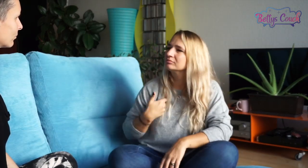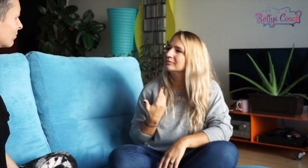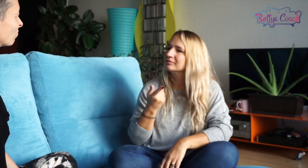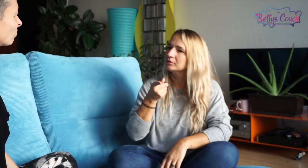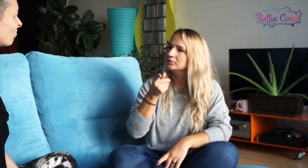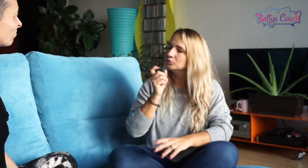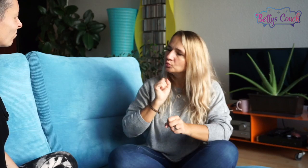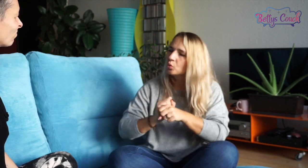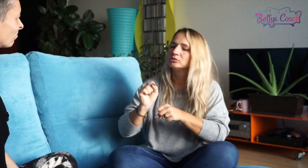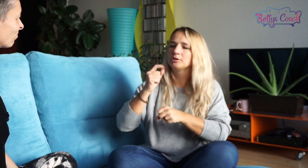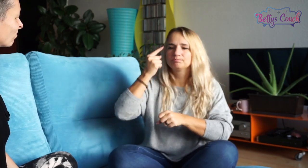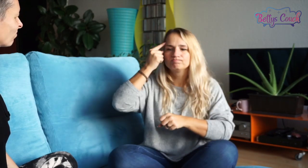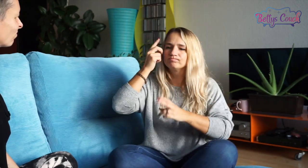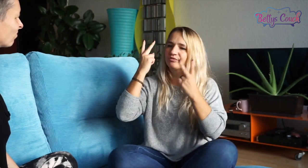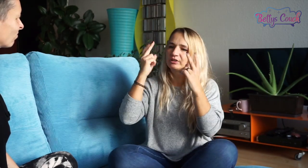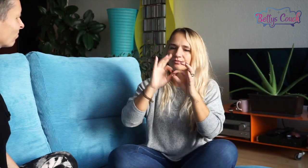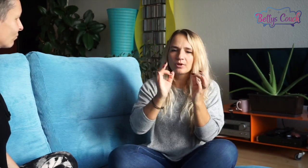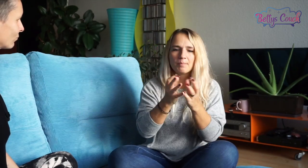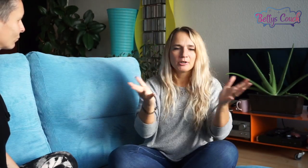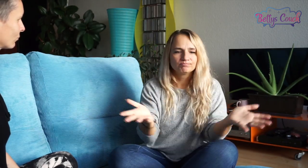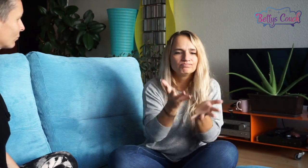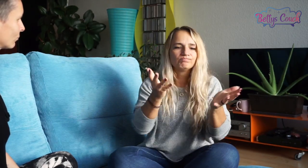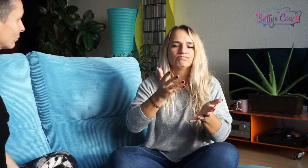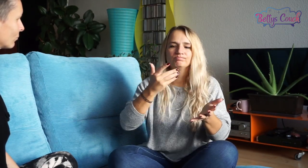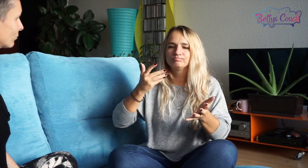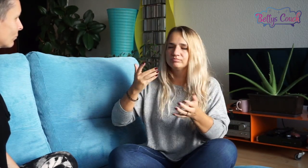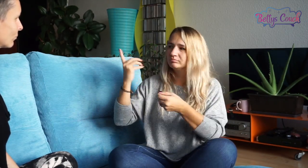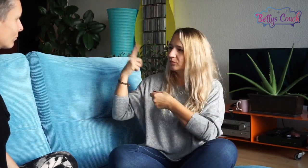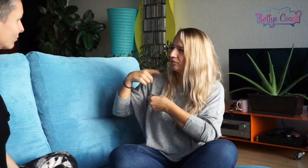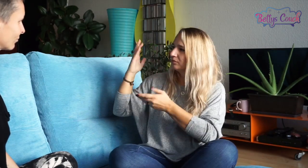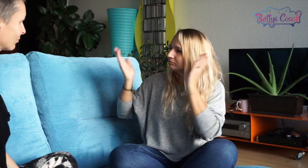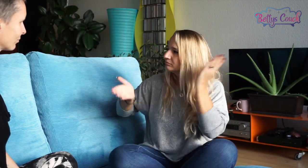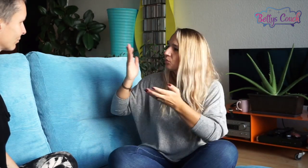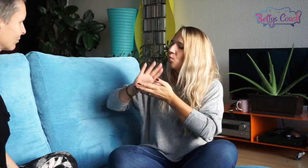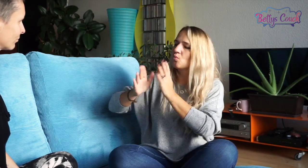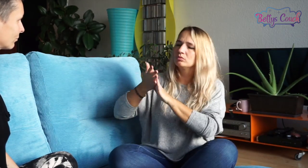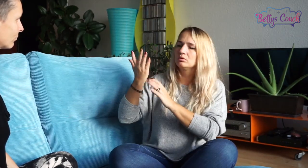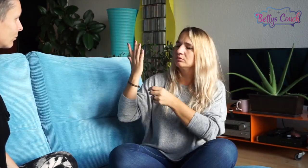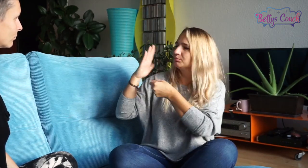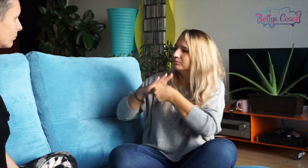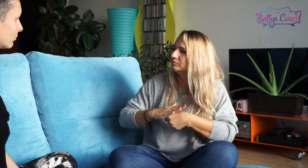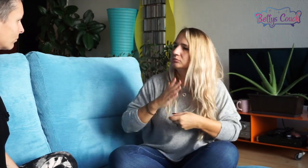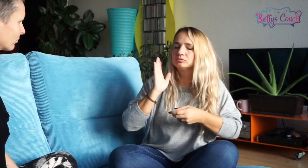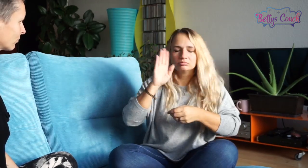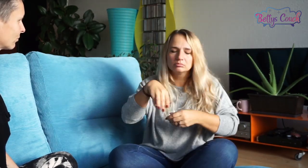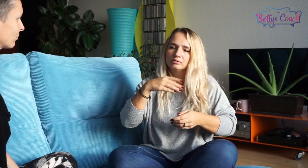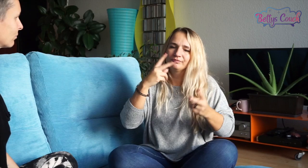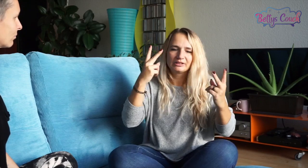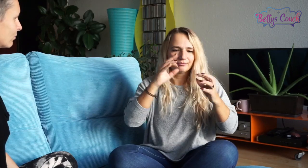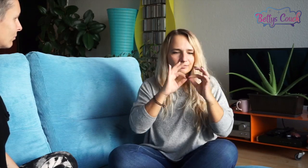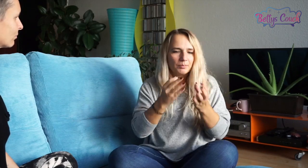Family is the most important thing for them. No matter if they are beaten, humiliated, they live for the family